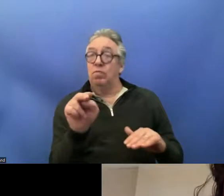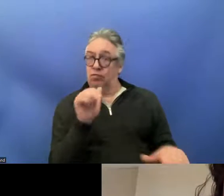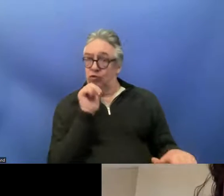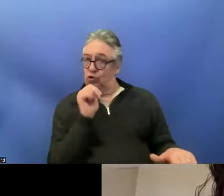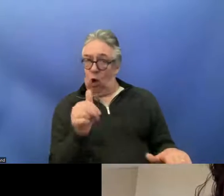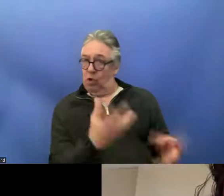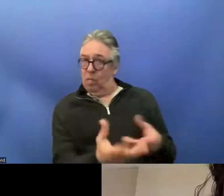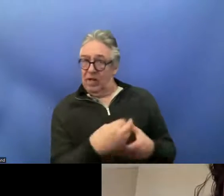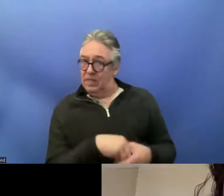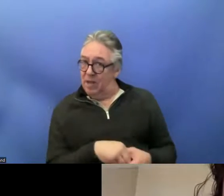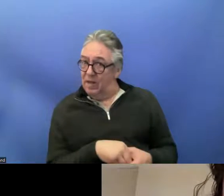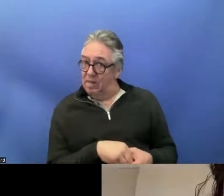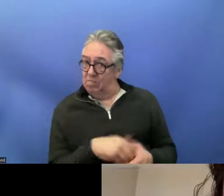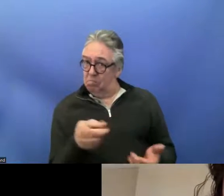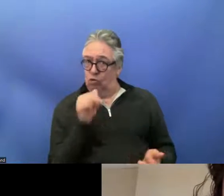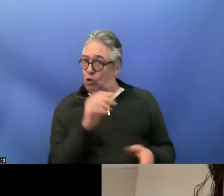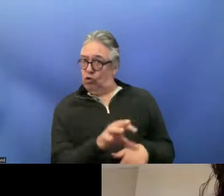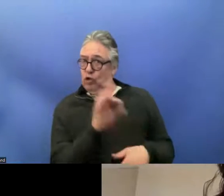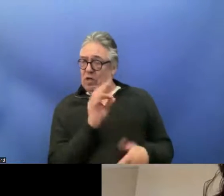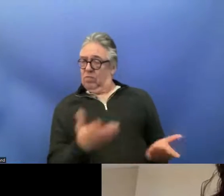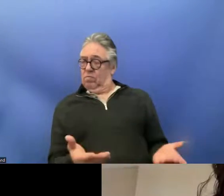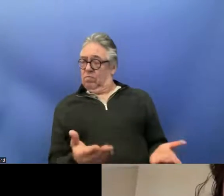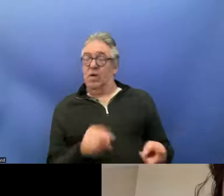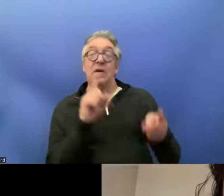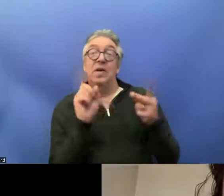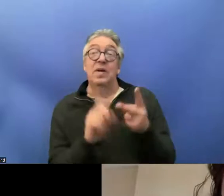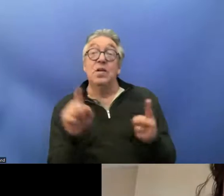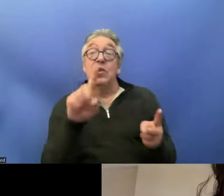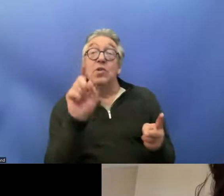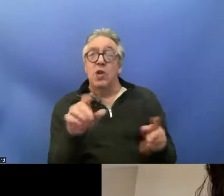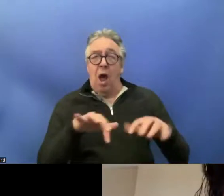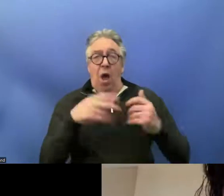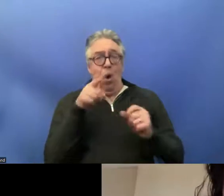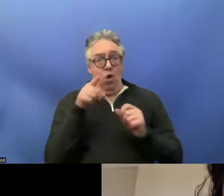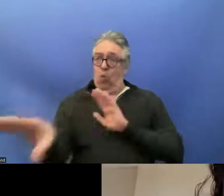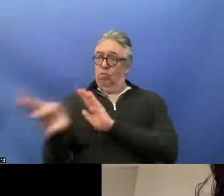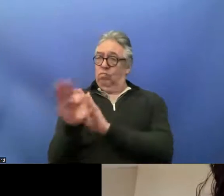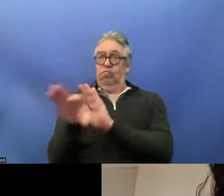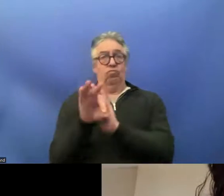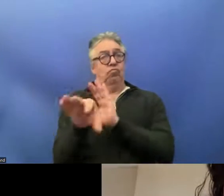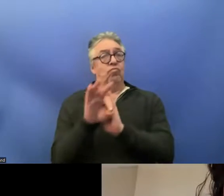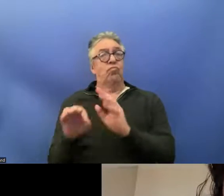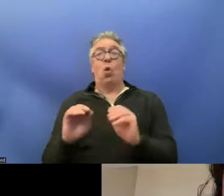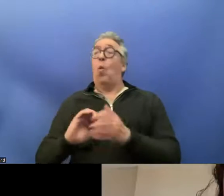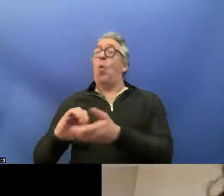And the second question, what was the criteria used for selection of participating organizations?